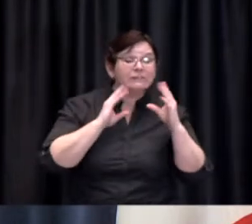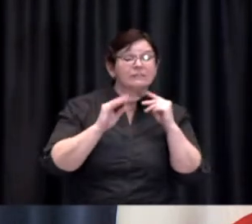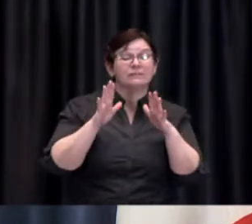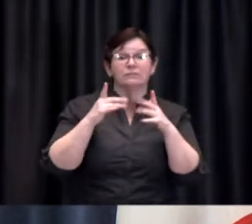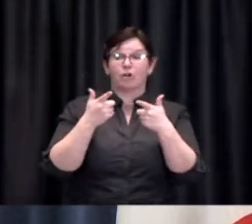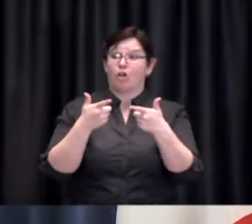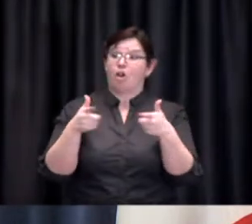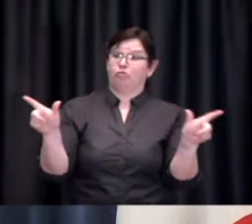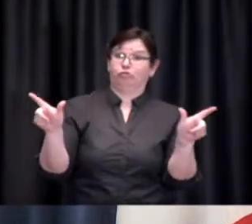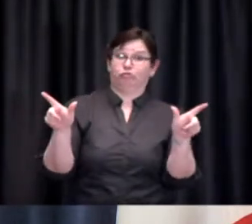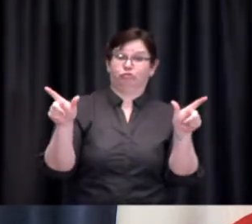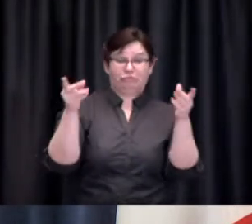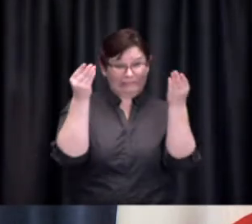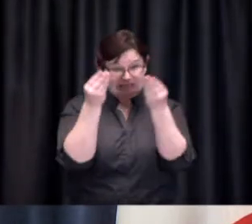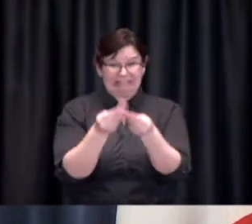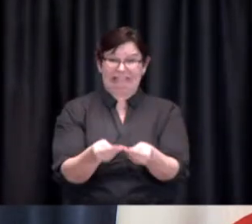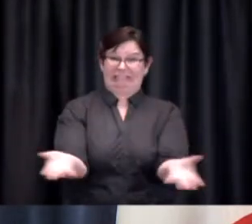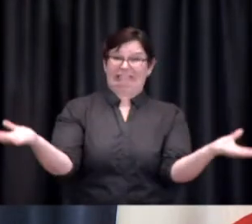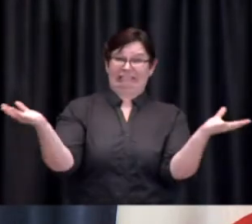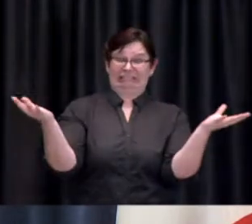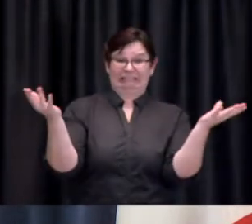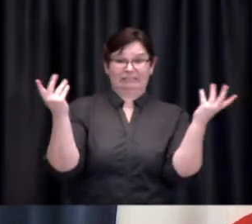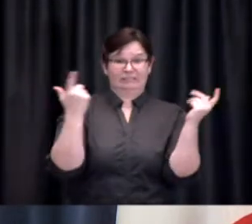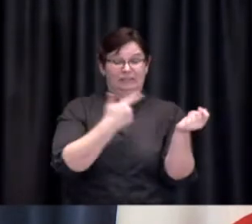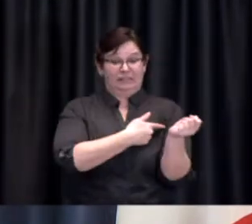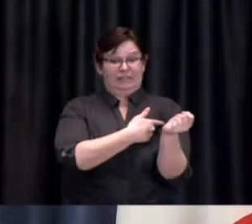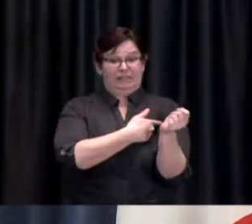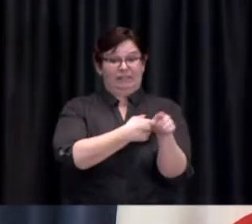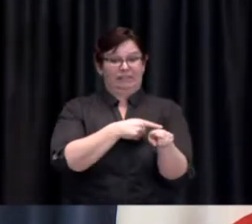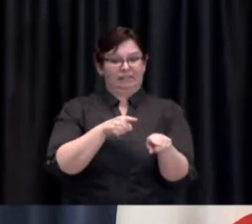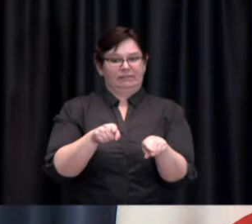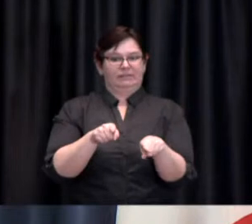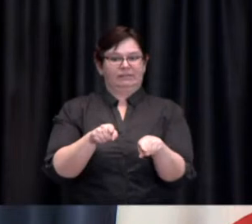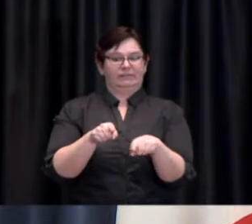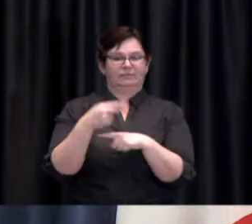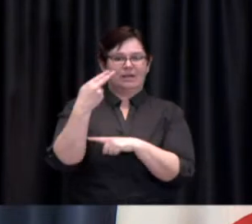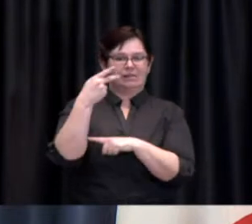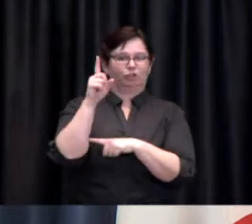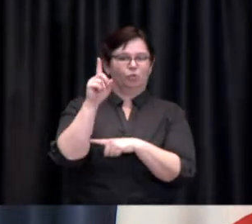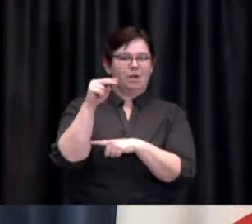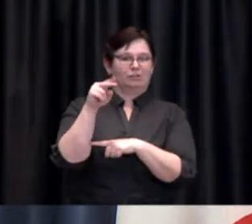back in the H1N1 pandemic in 2009.